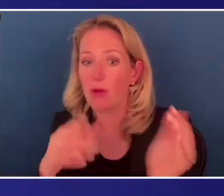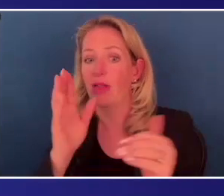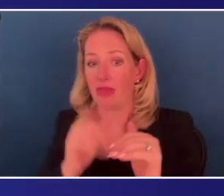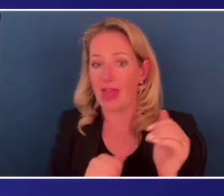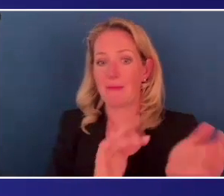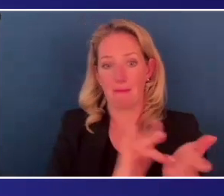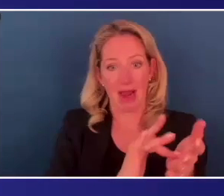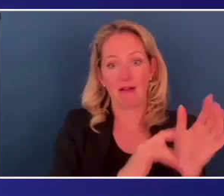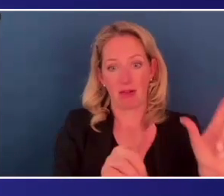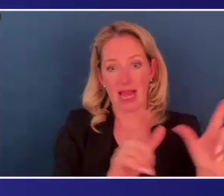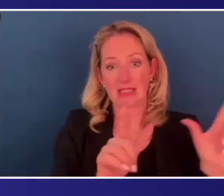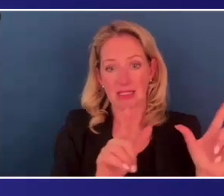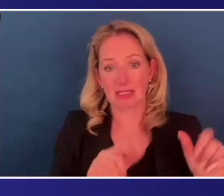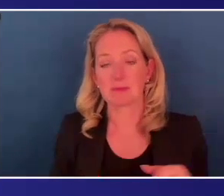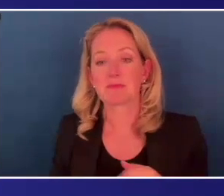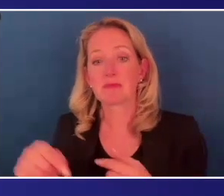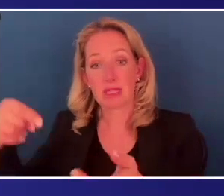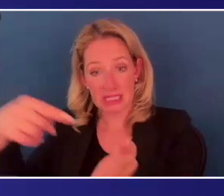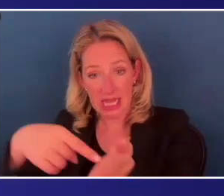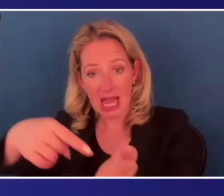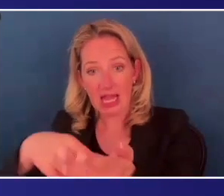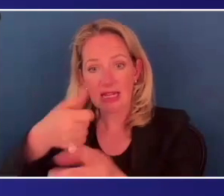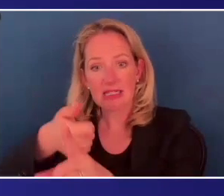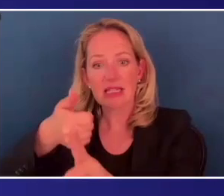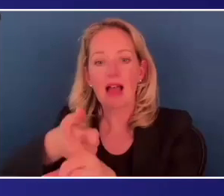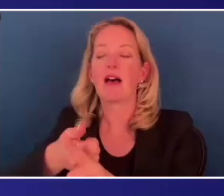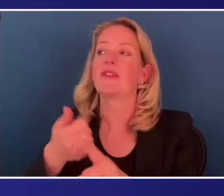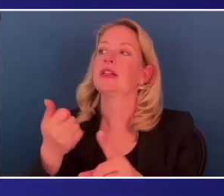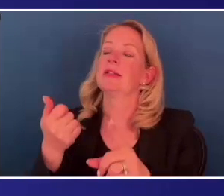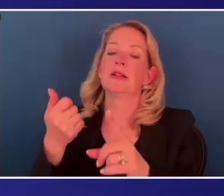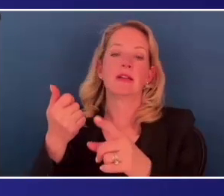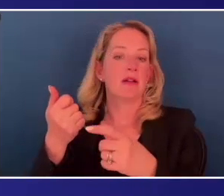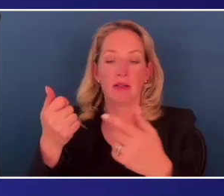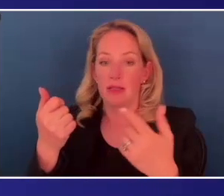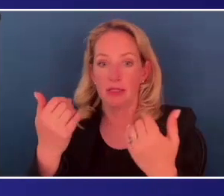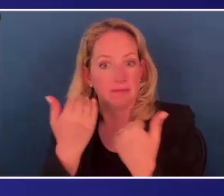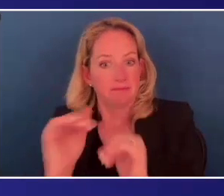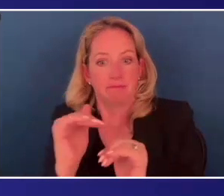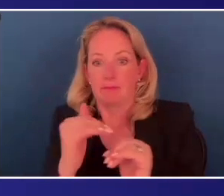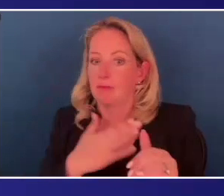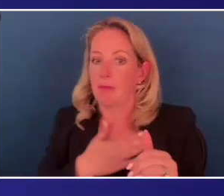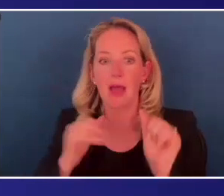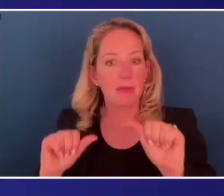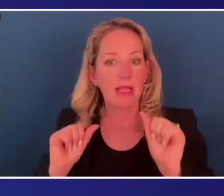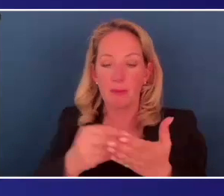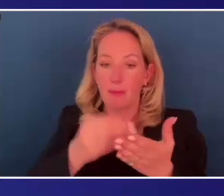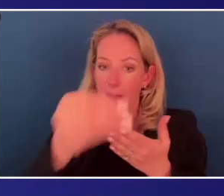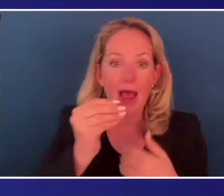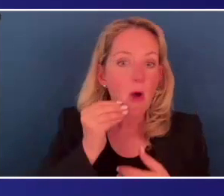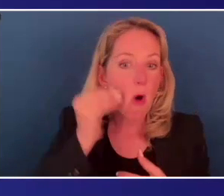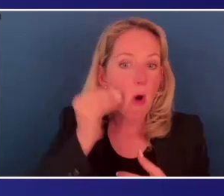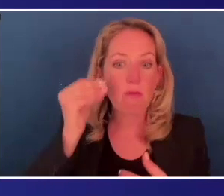This step hampers my ability to buy a home in the future, raise a family and take care of my loved ones.